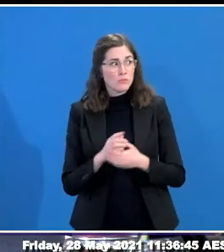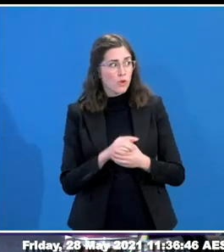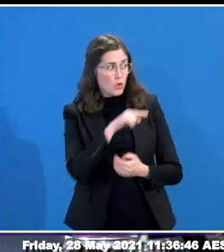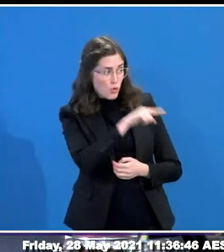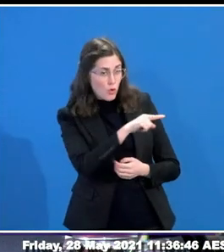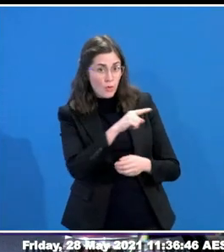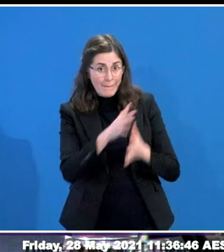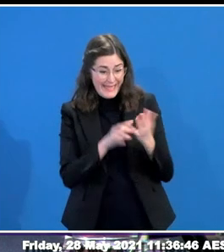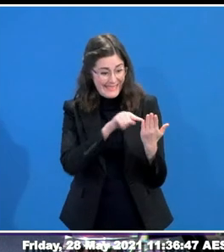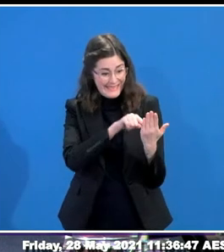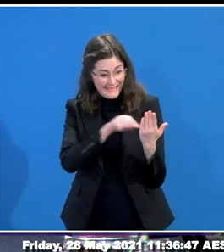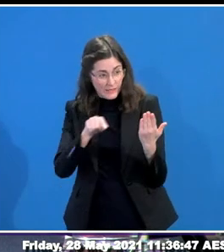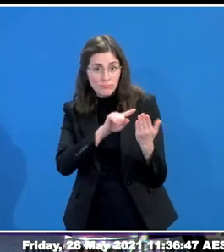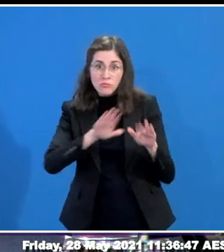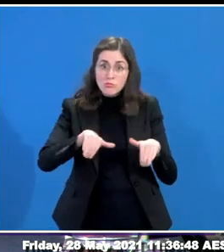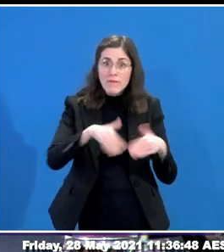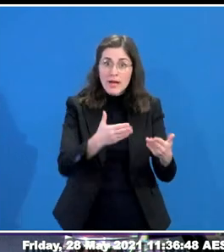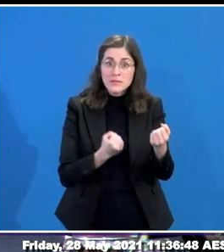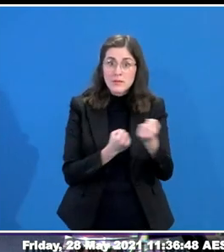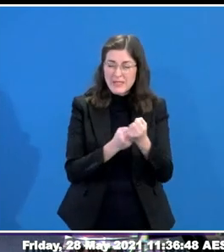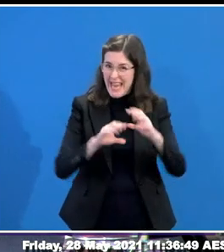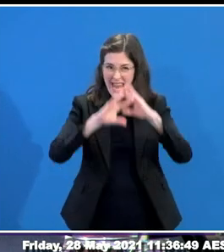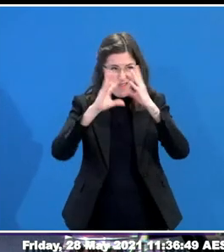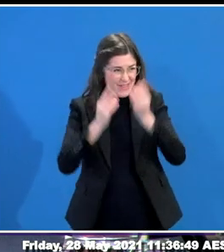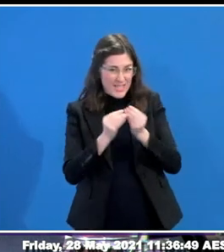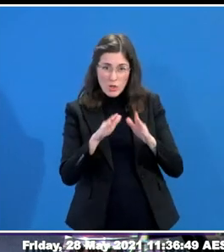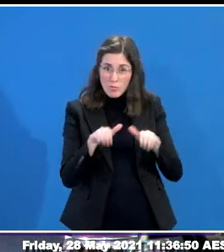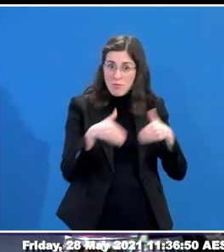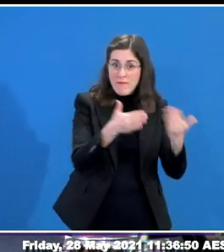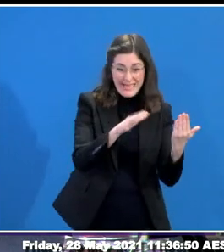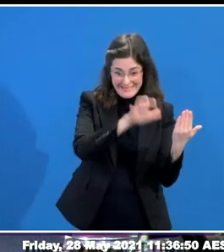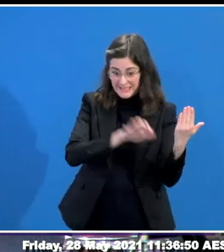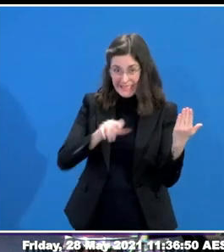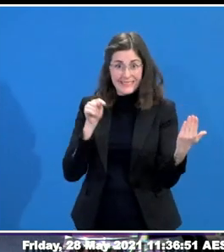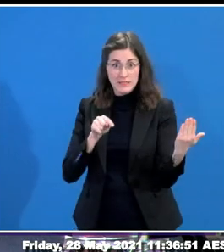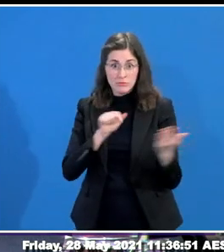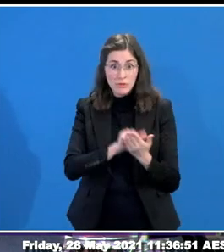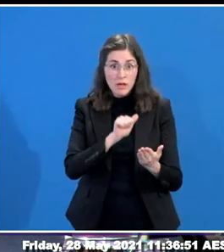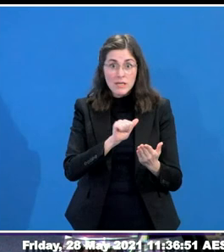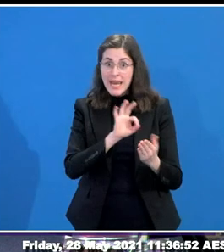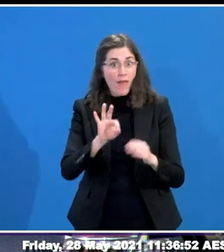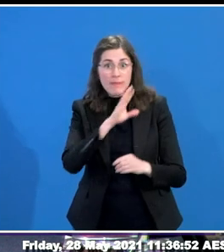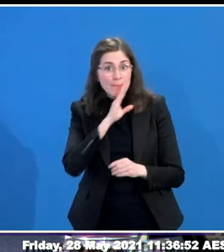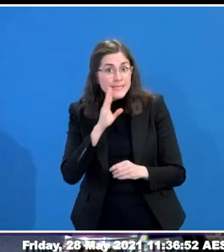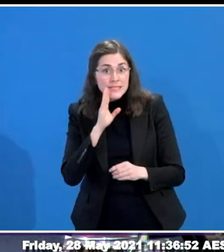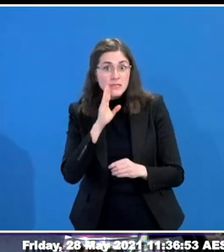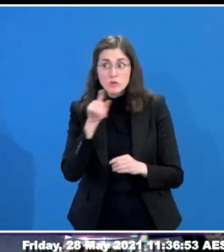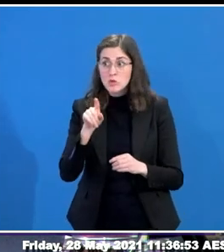assistance were provided, then they can rely on the matters set out here? Yes. And you can't think of anything additional that you want to